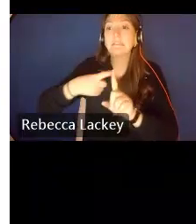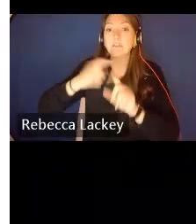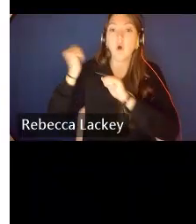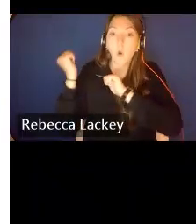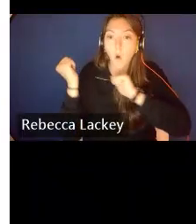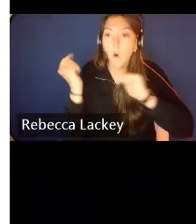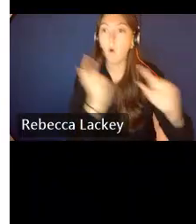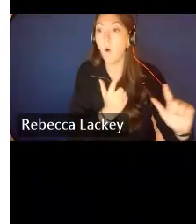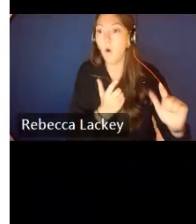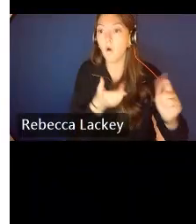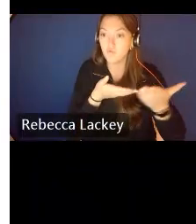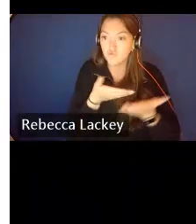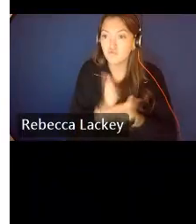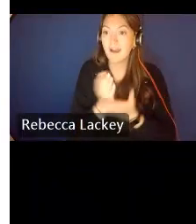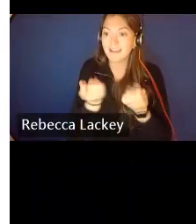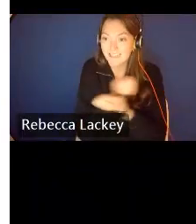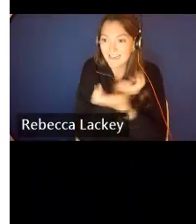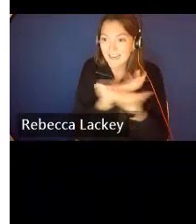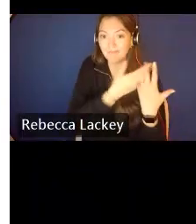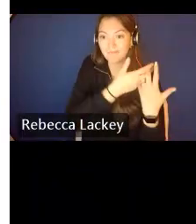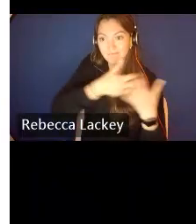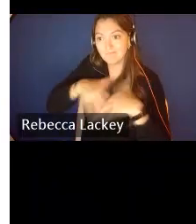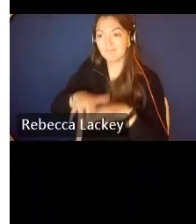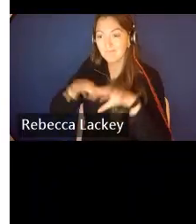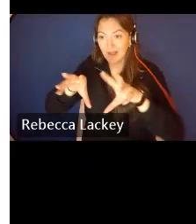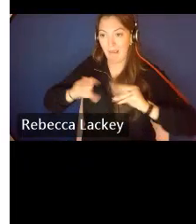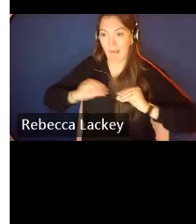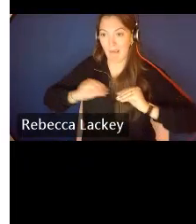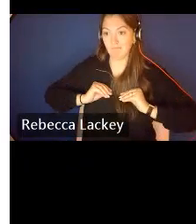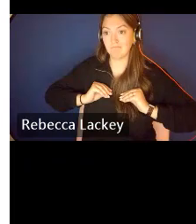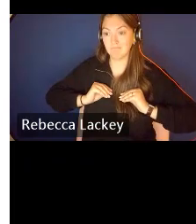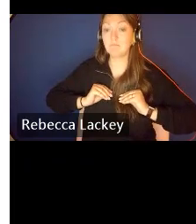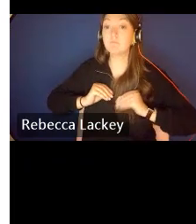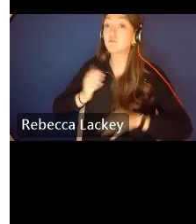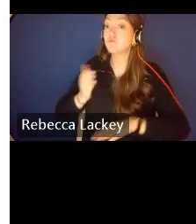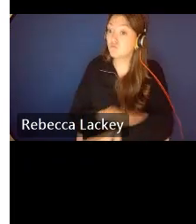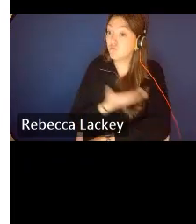and property rights for the project have been obtained. Construction is estimated